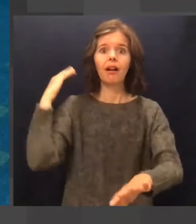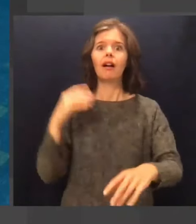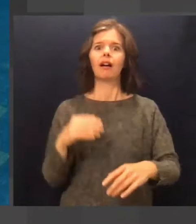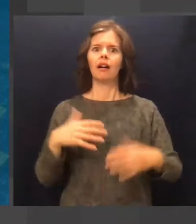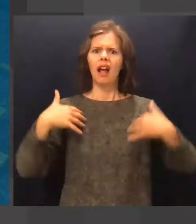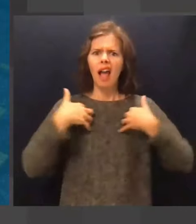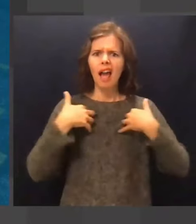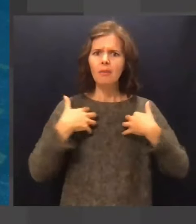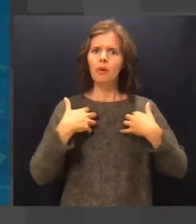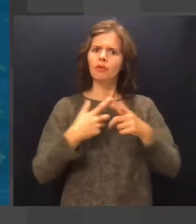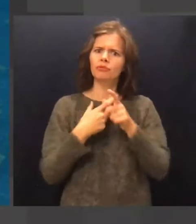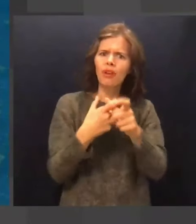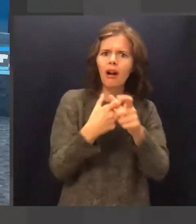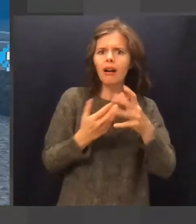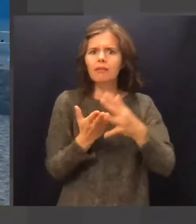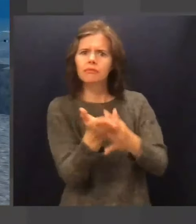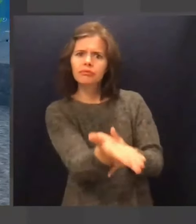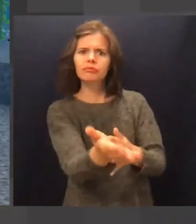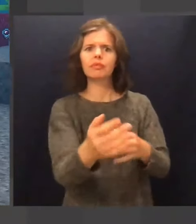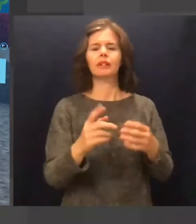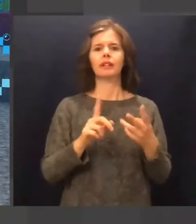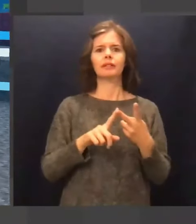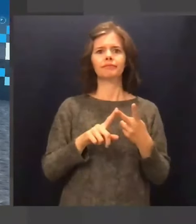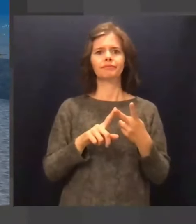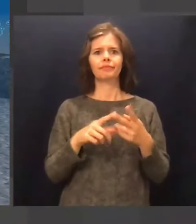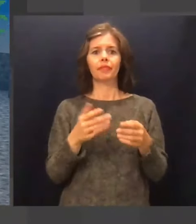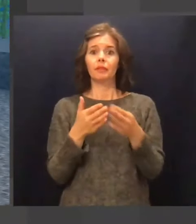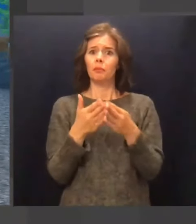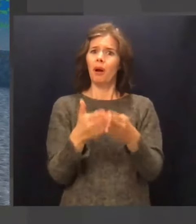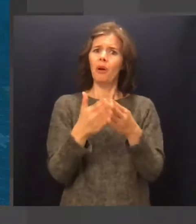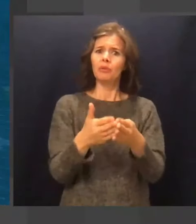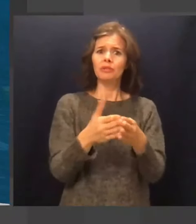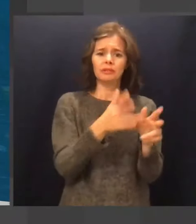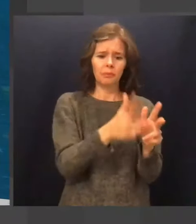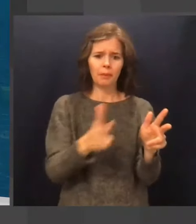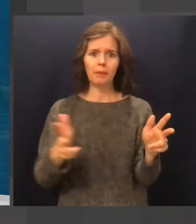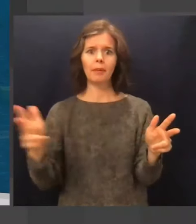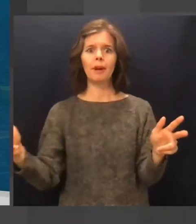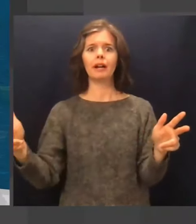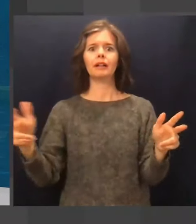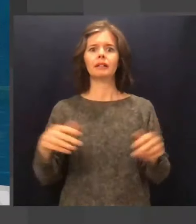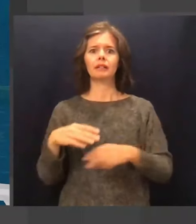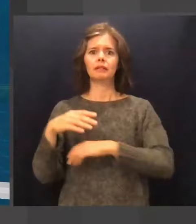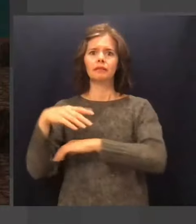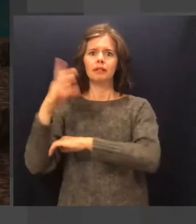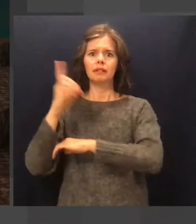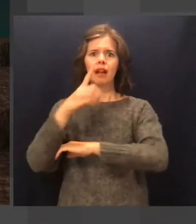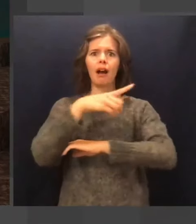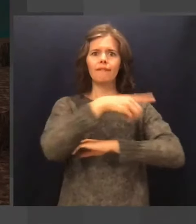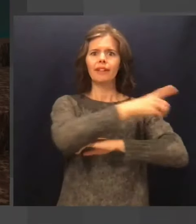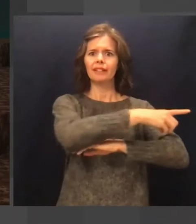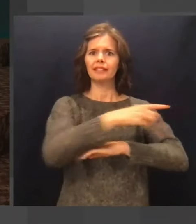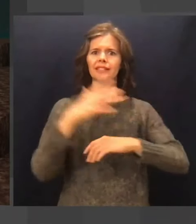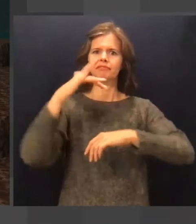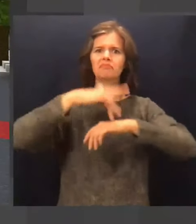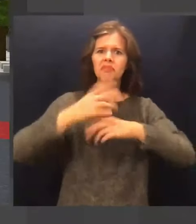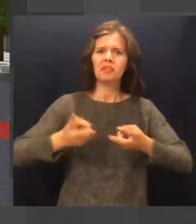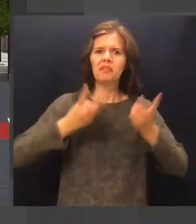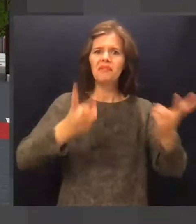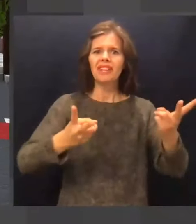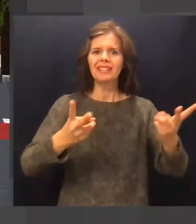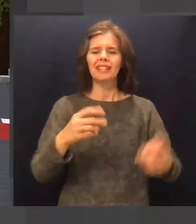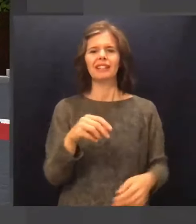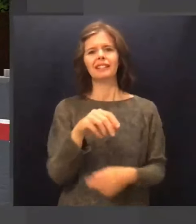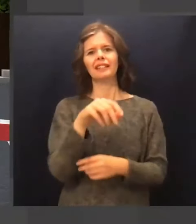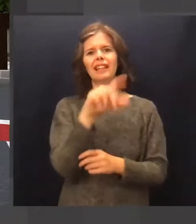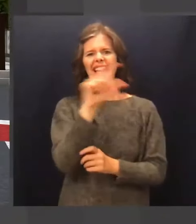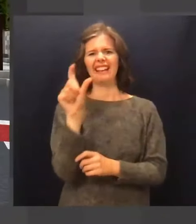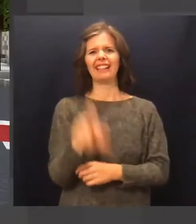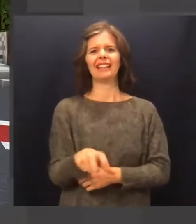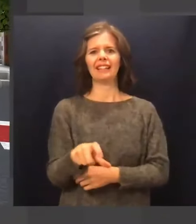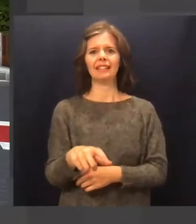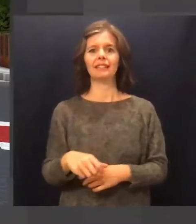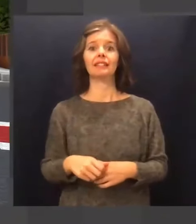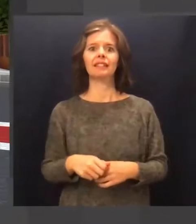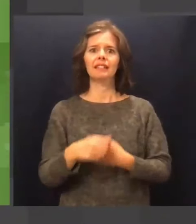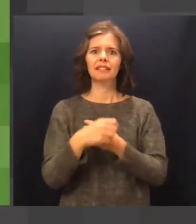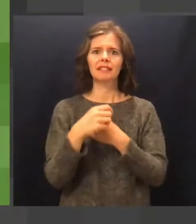YOU CAN REGISTER TODAY AND